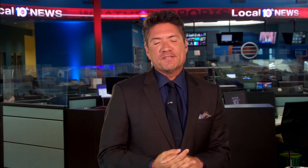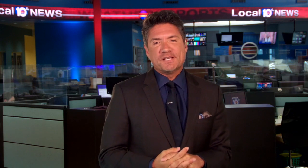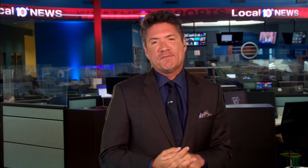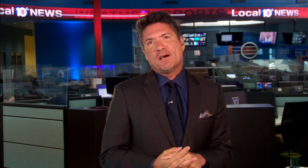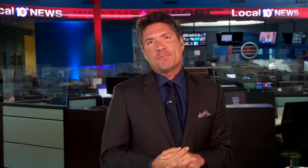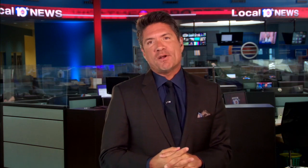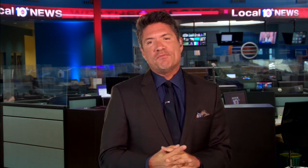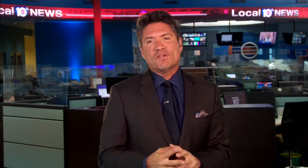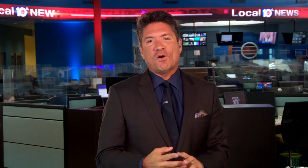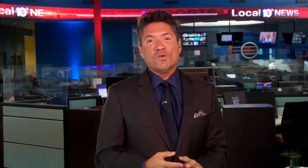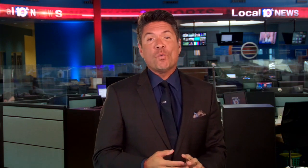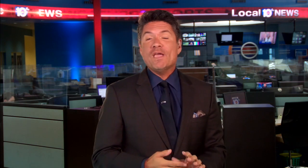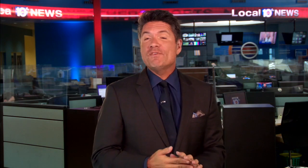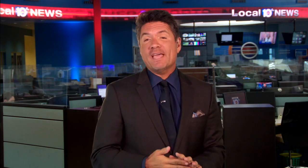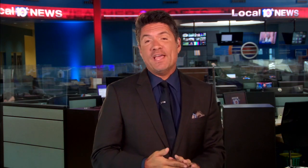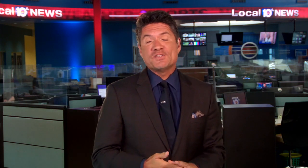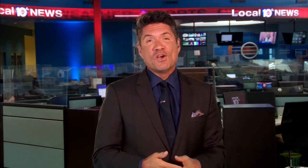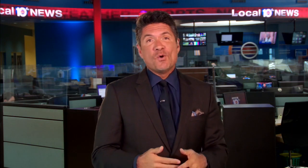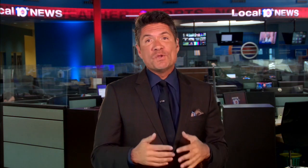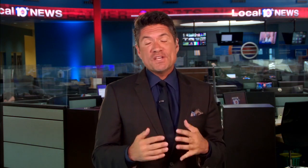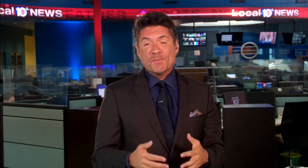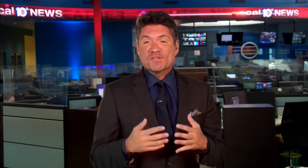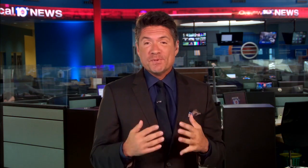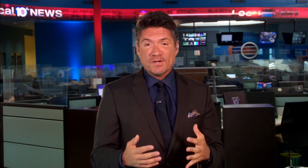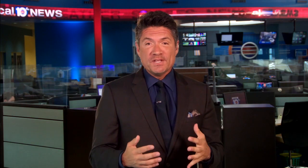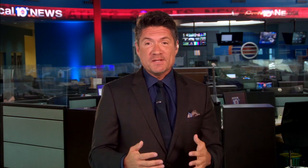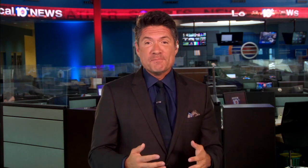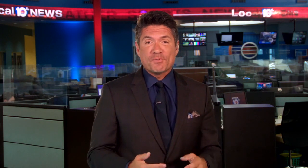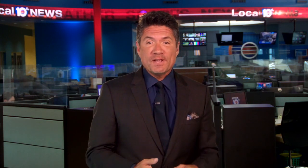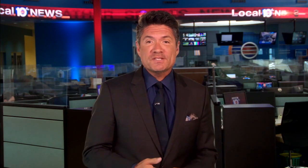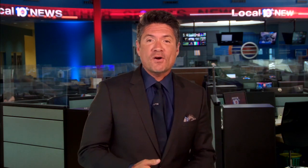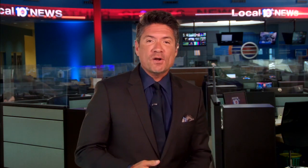WAY. HE'S A PART TIME COLLEGE PROFESSOR, A TUTOR F